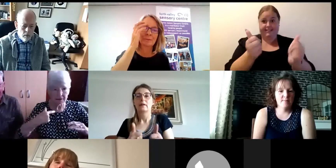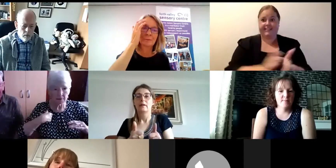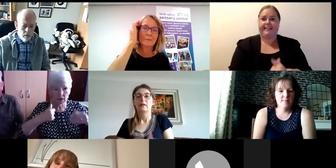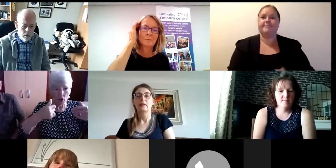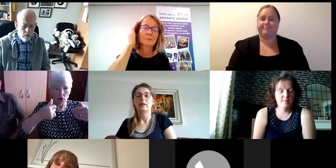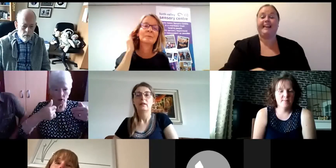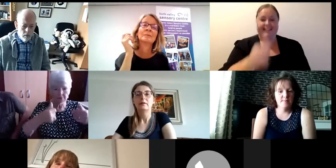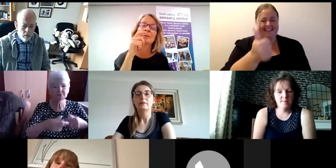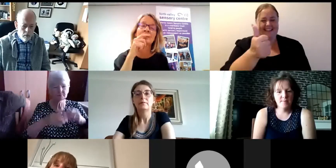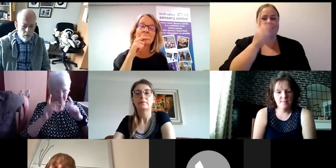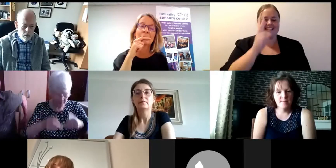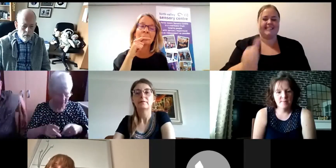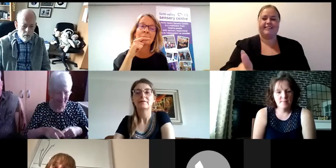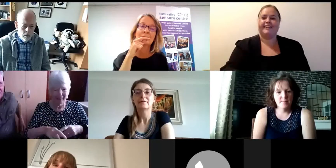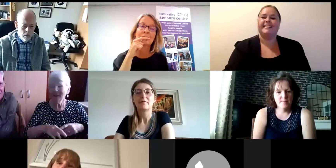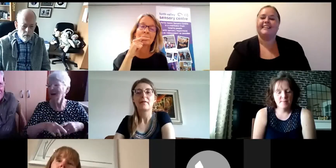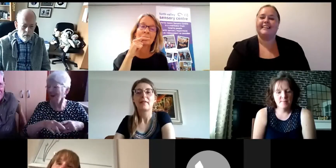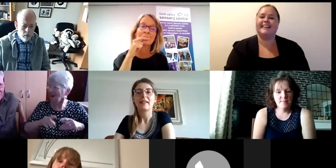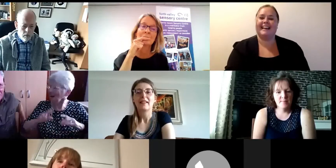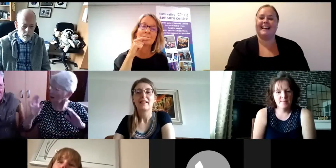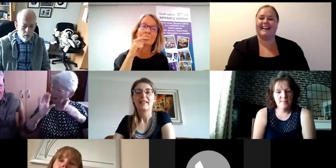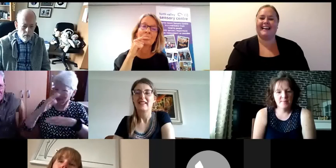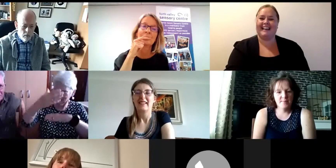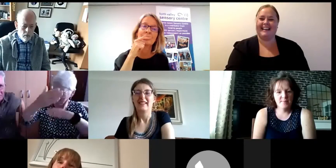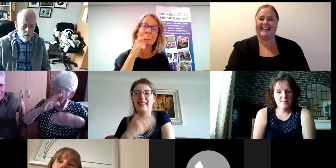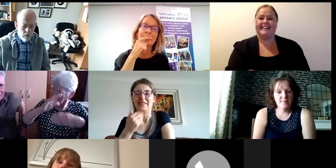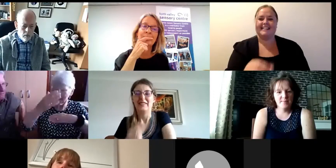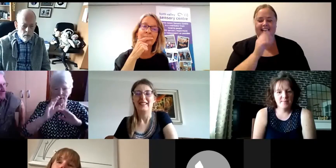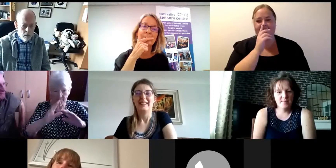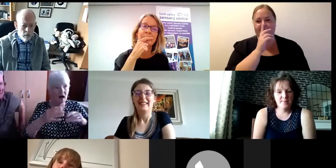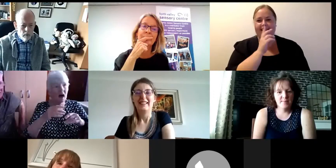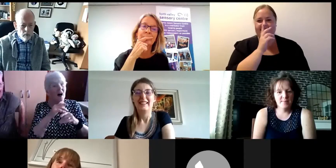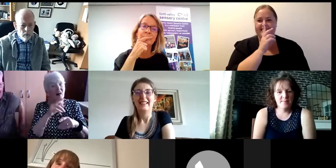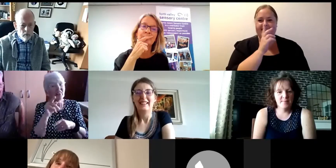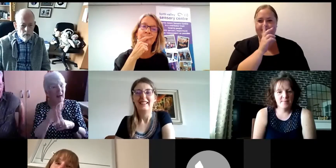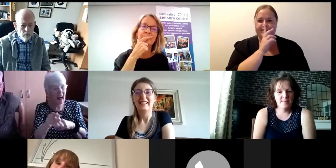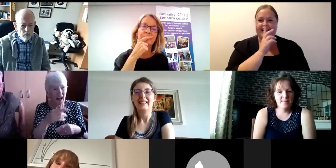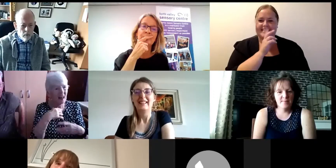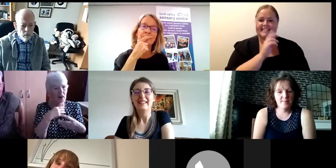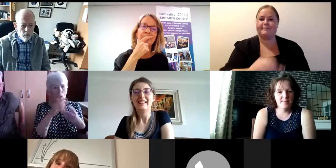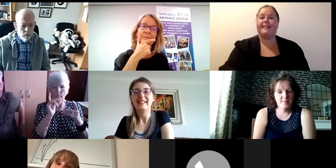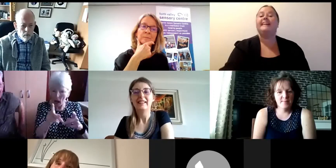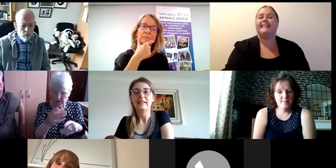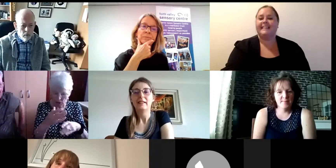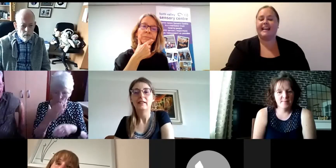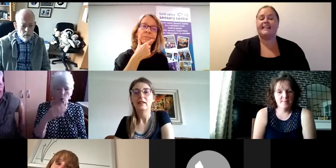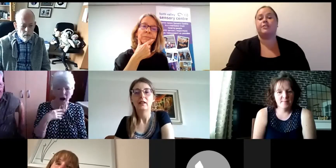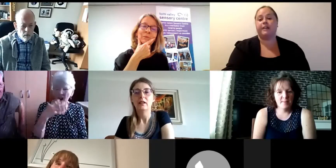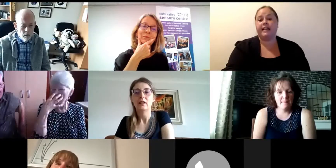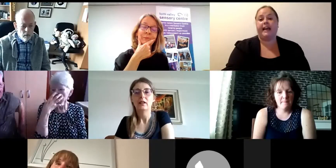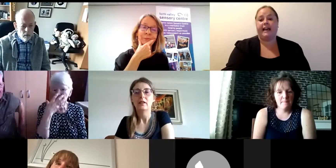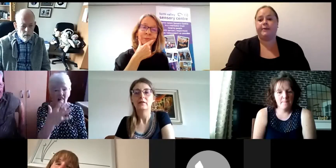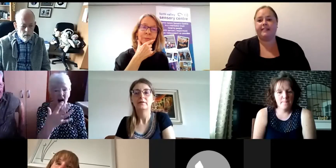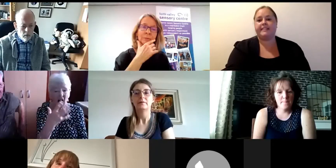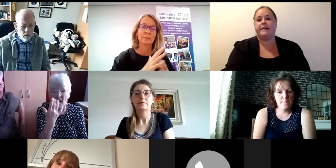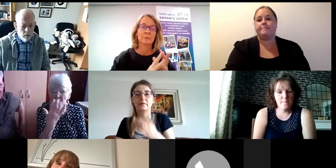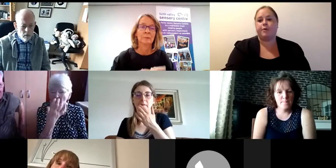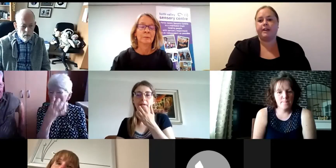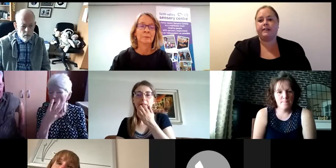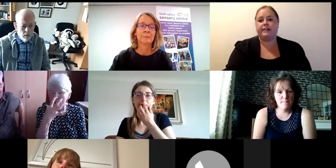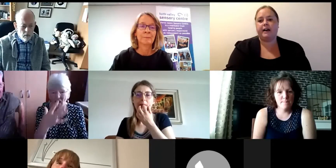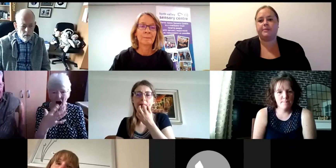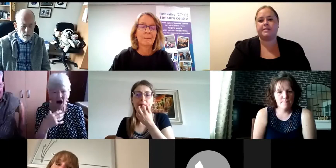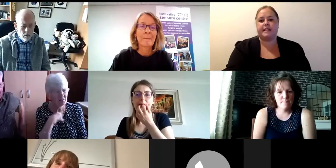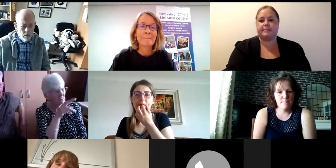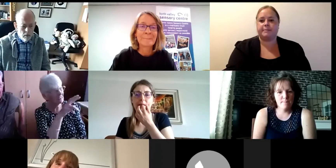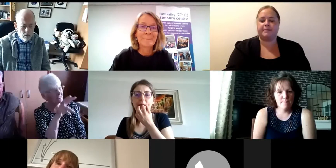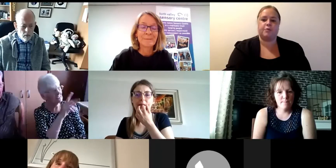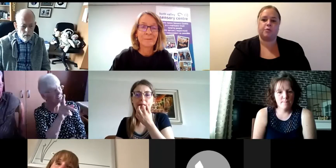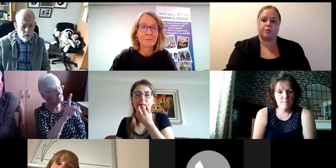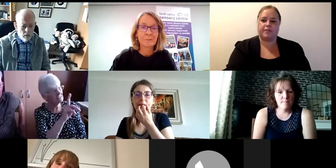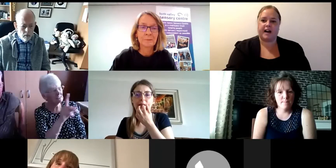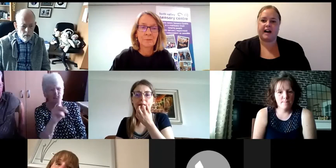At that point I was maybe four or five